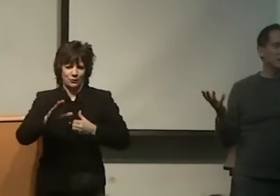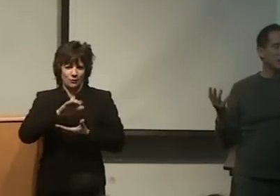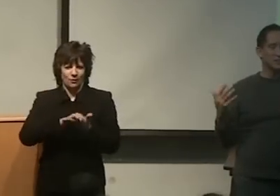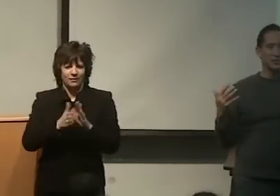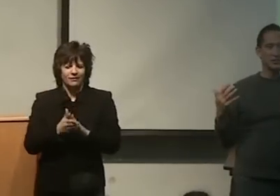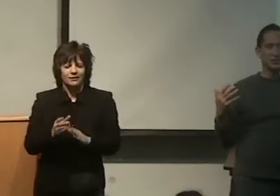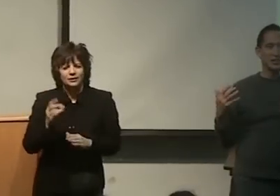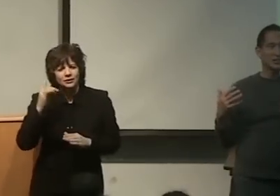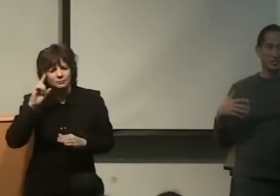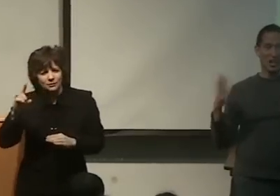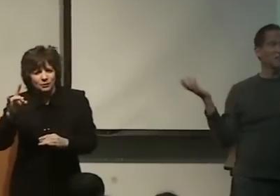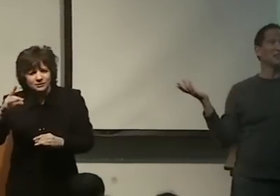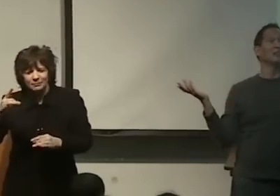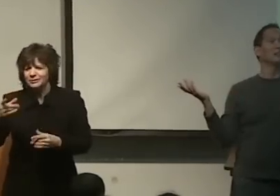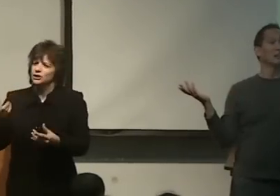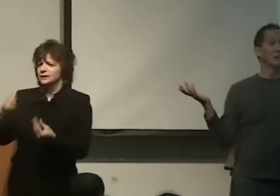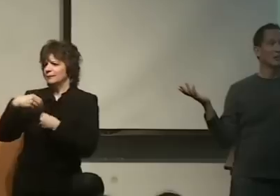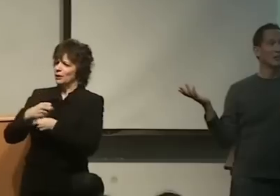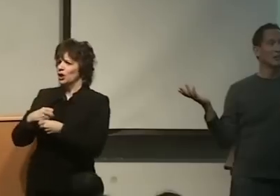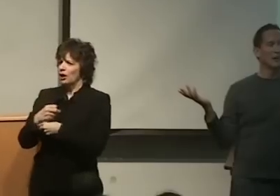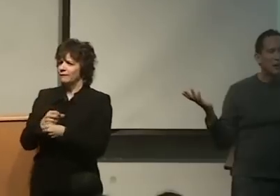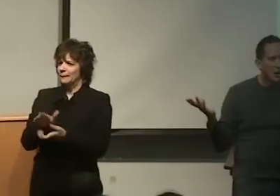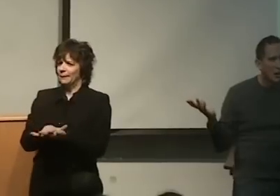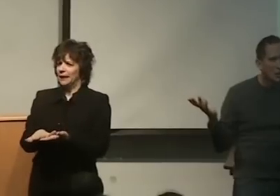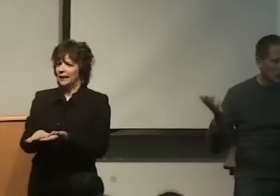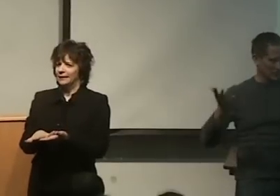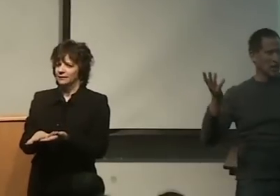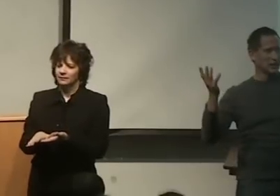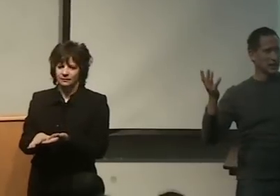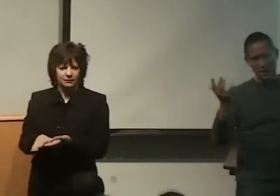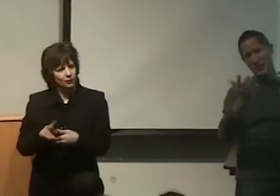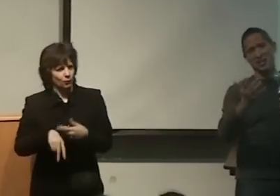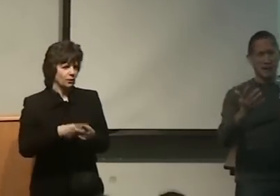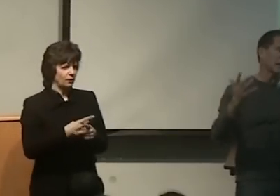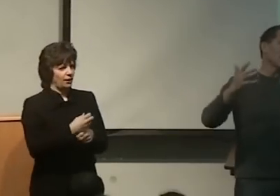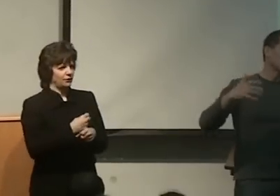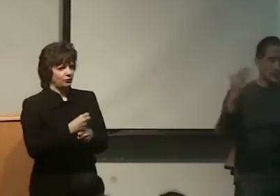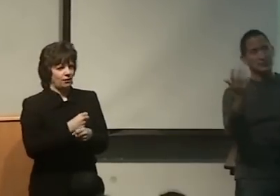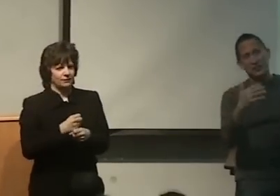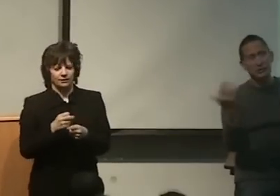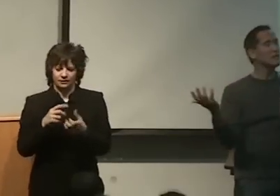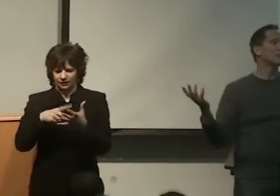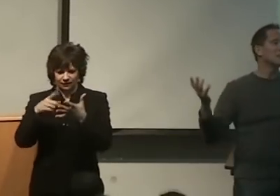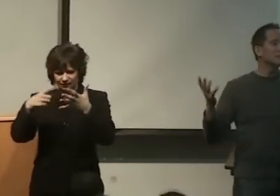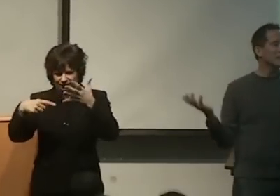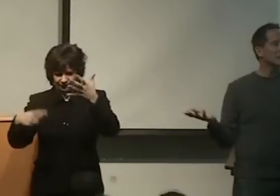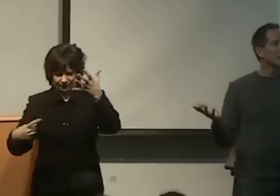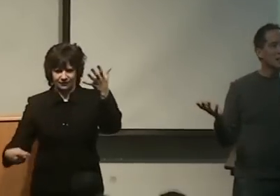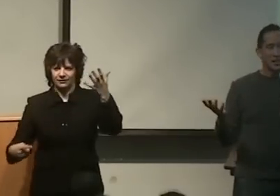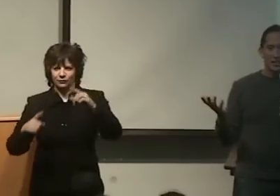and saying just coffee. Well, what kind, half caf, macchiato, double bean, whatever, I mean right?